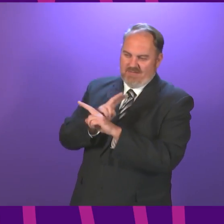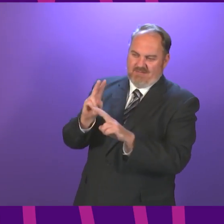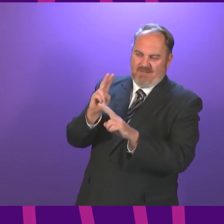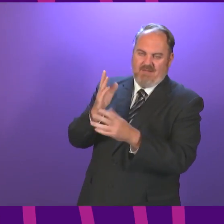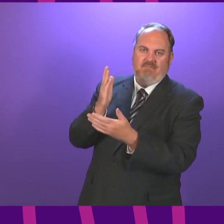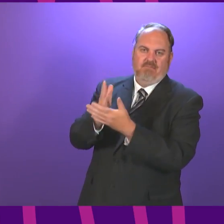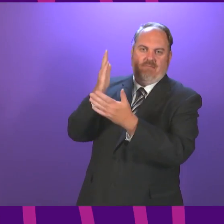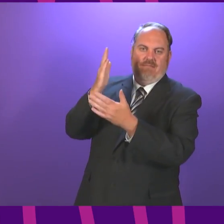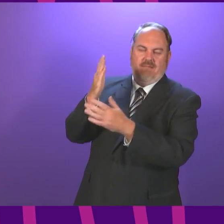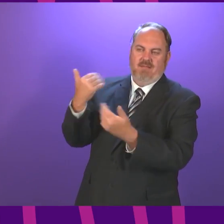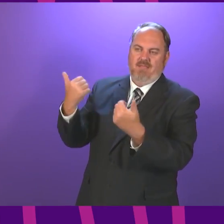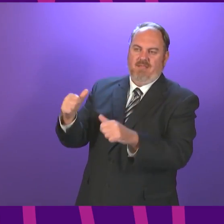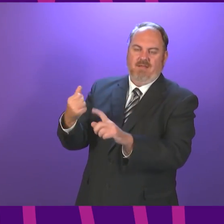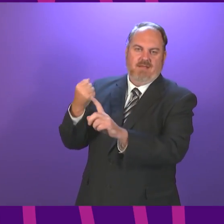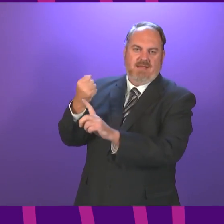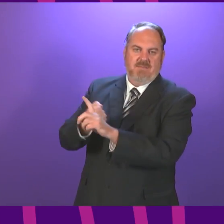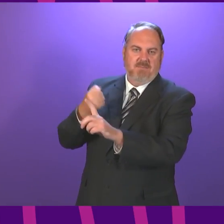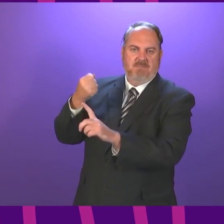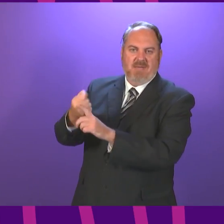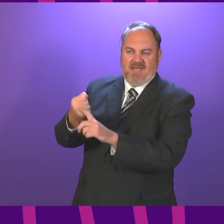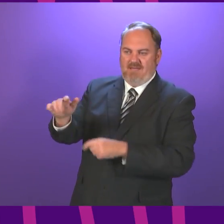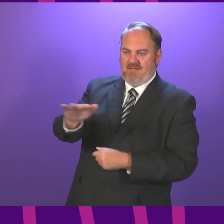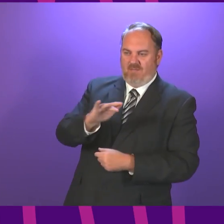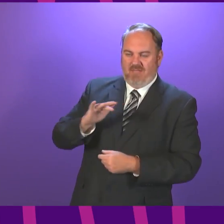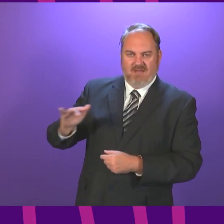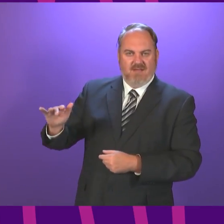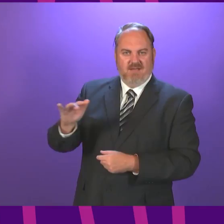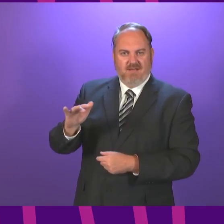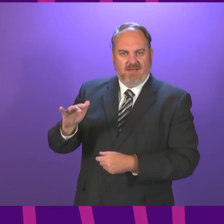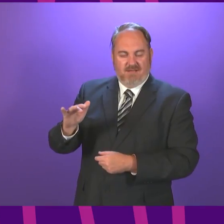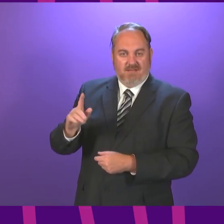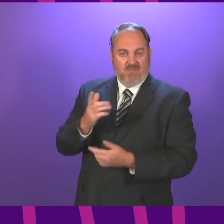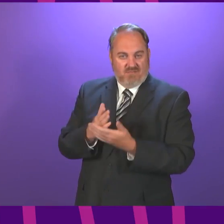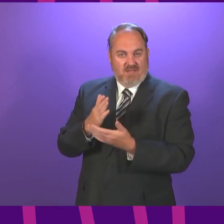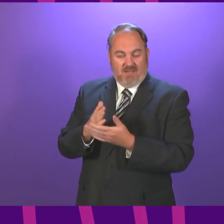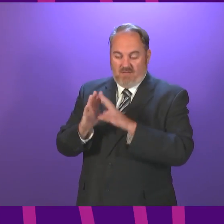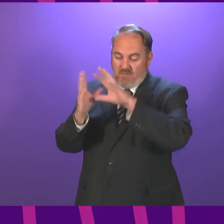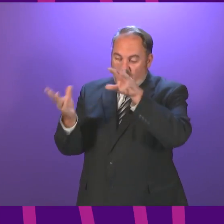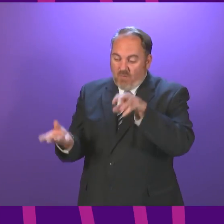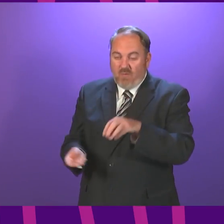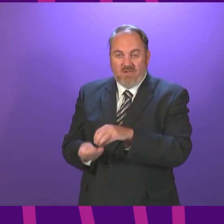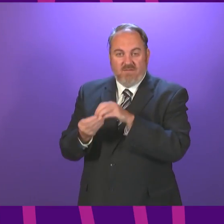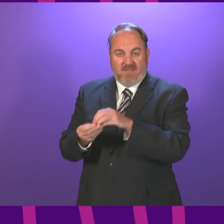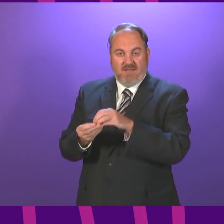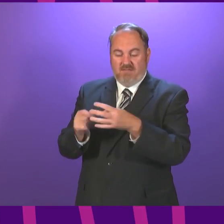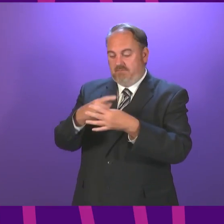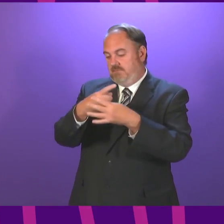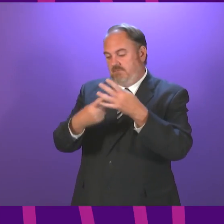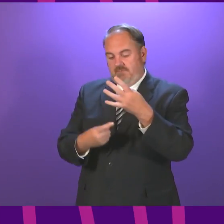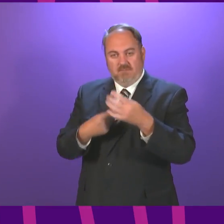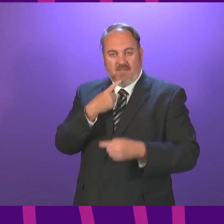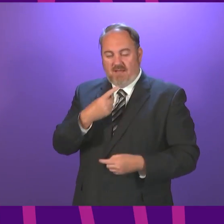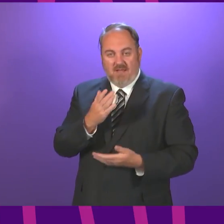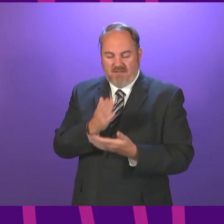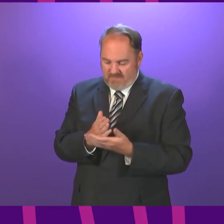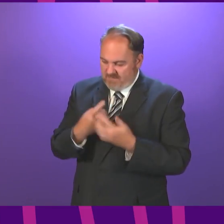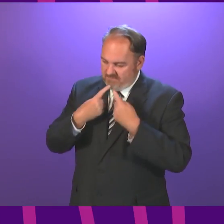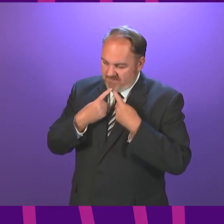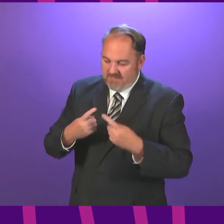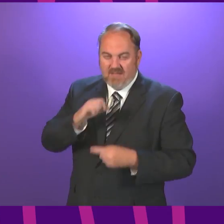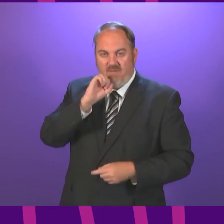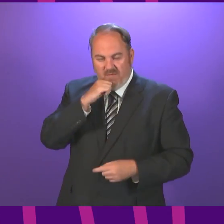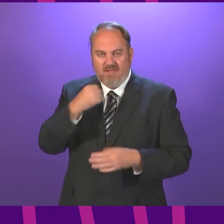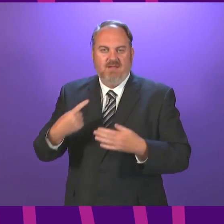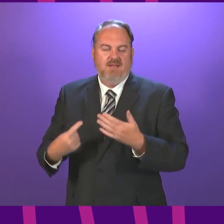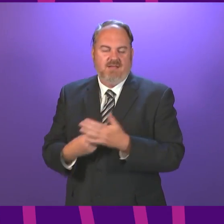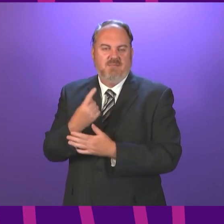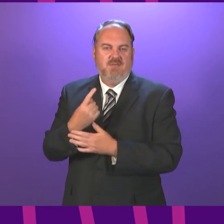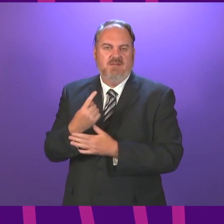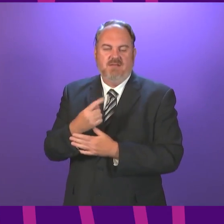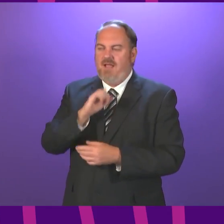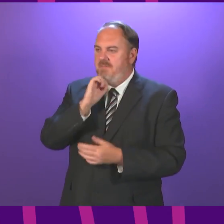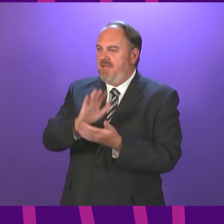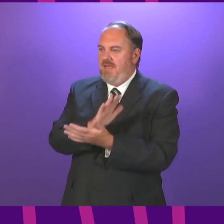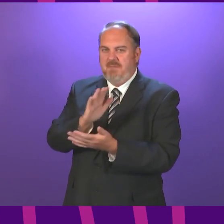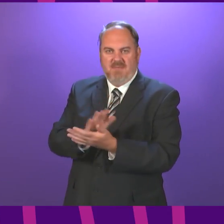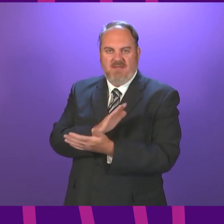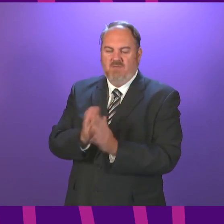this year’s considerable increase in funding—I have already committed to proactively update